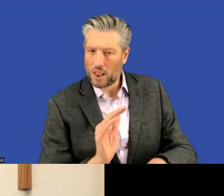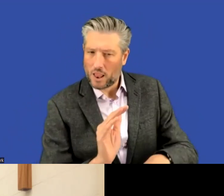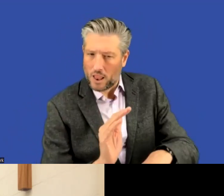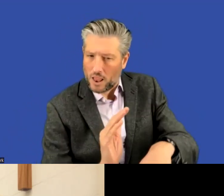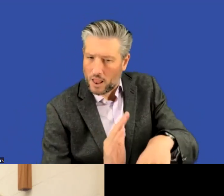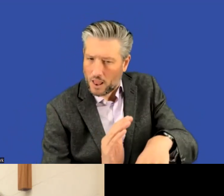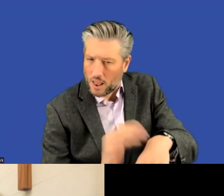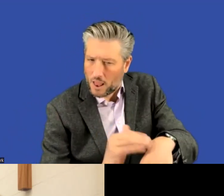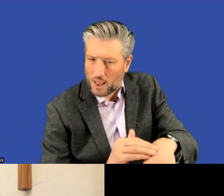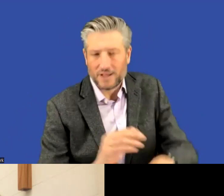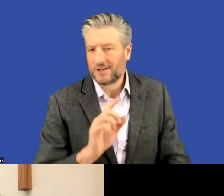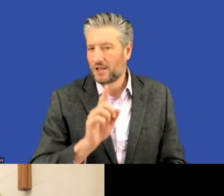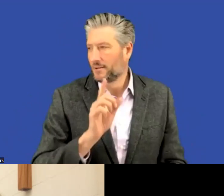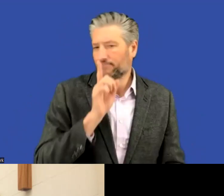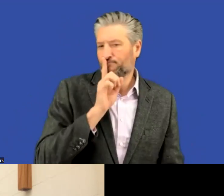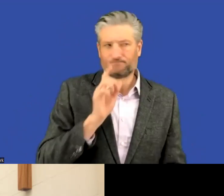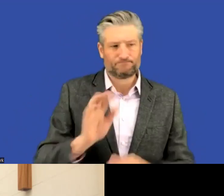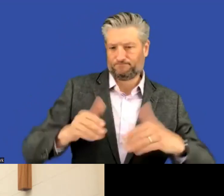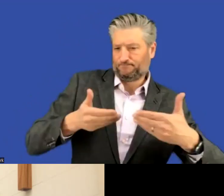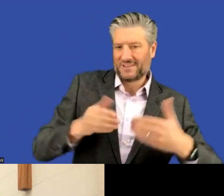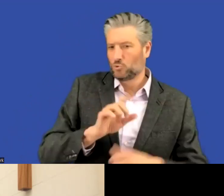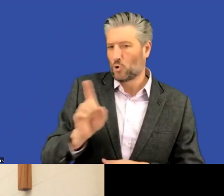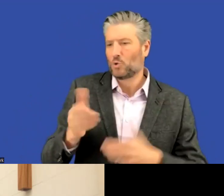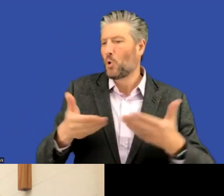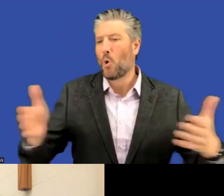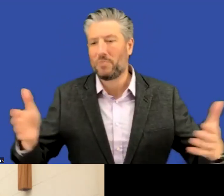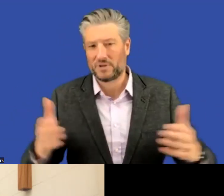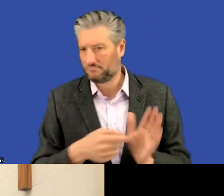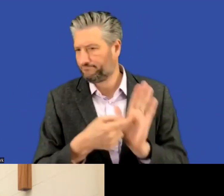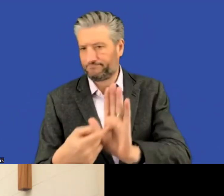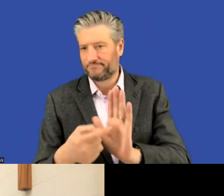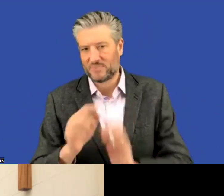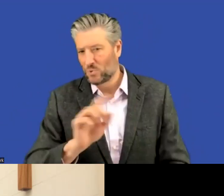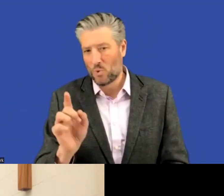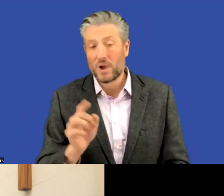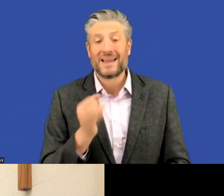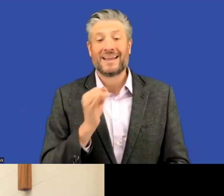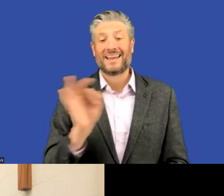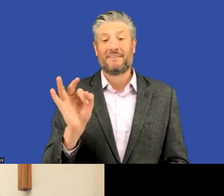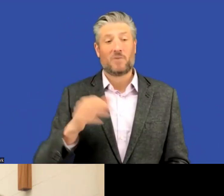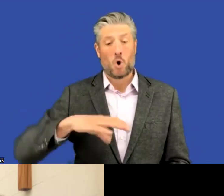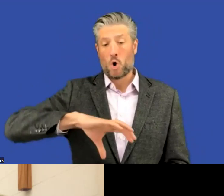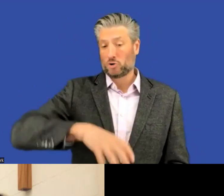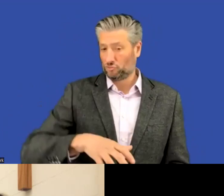happening in the open. Of course, when a member state doesn't report in time, that is a breach of the obligation.